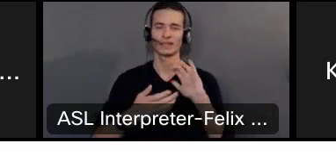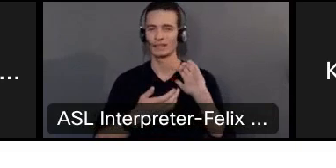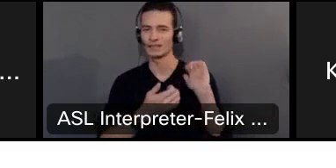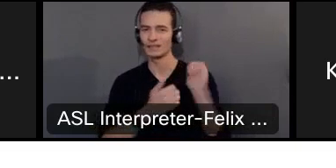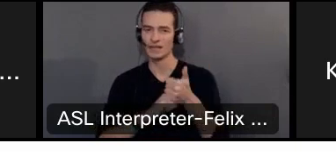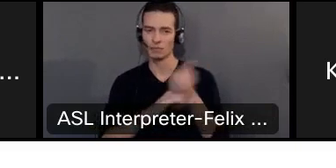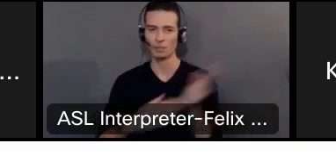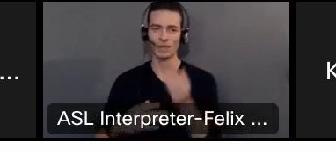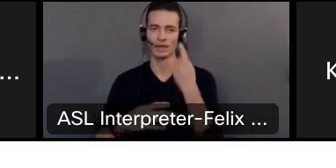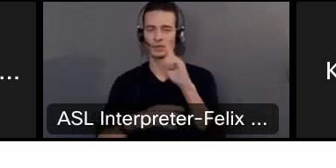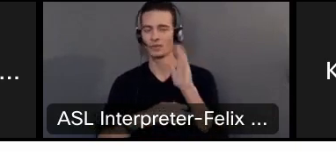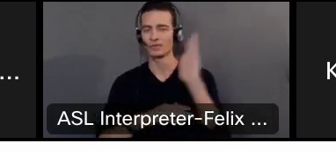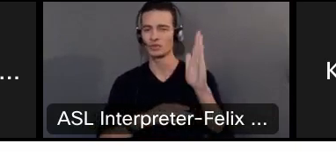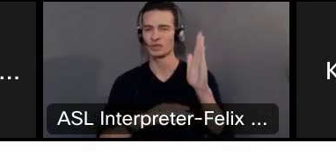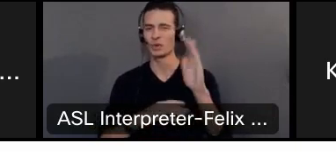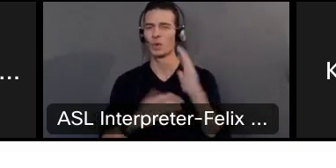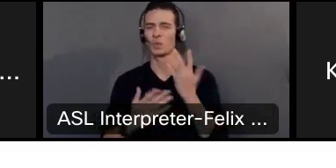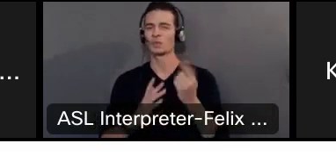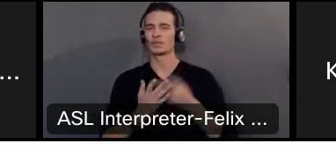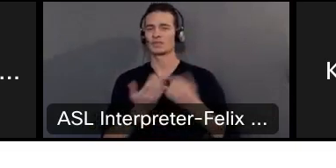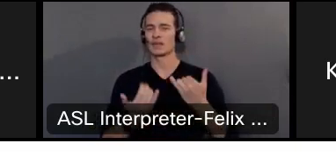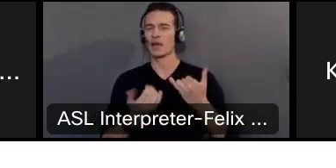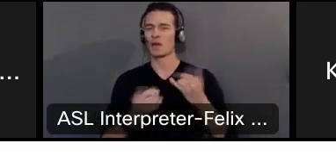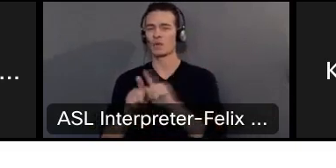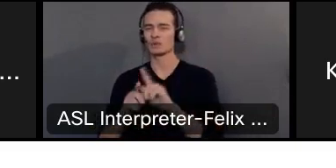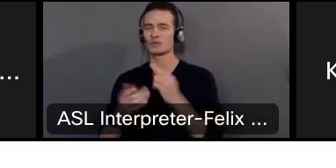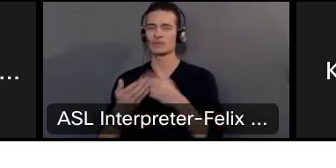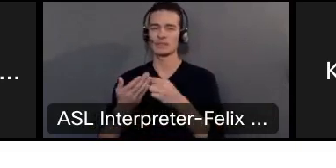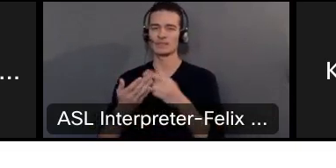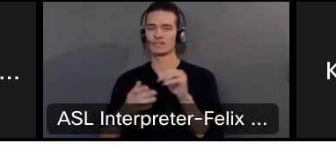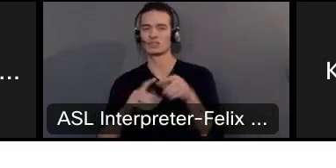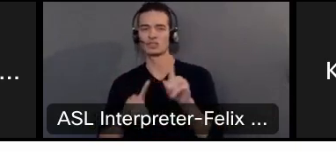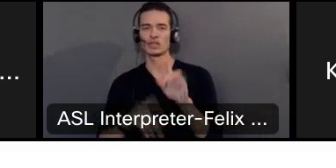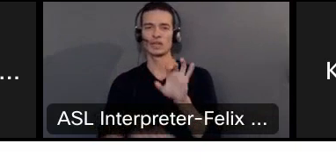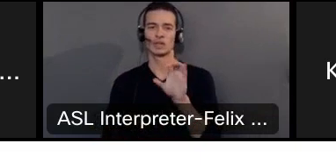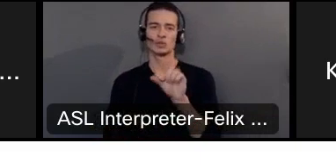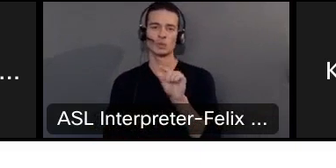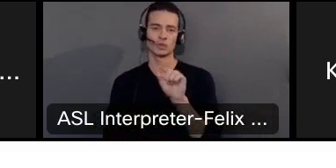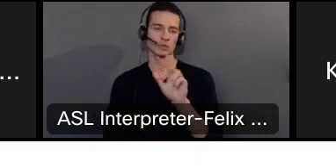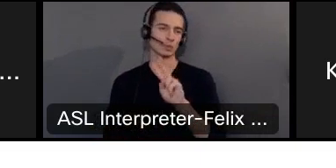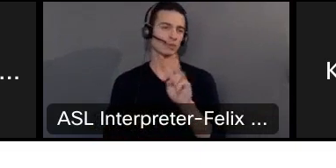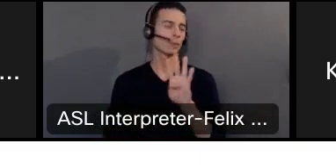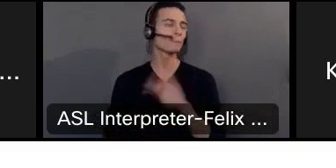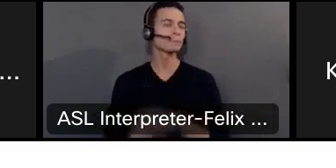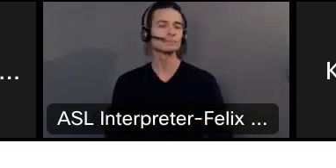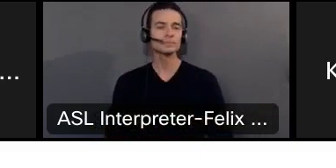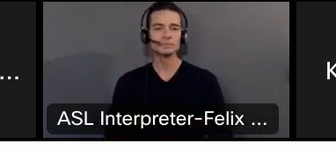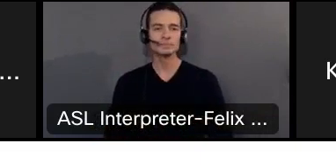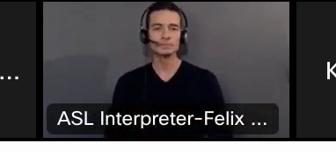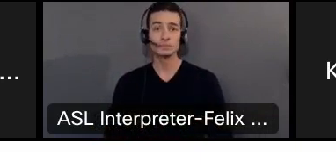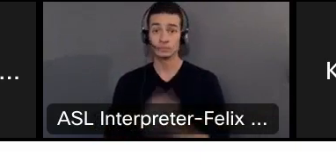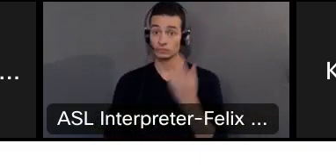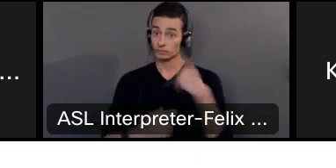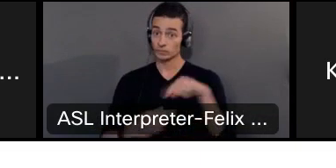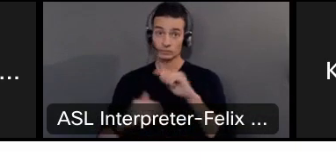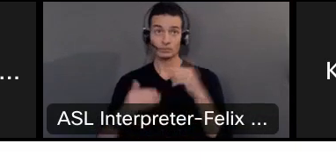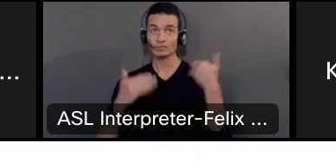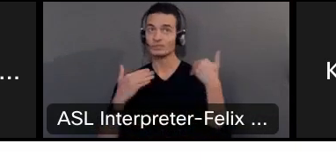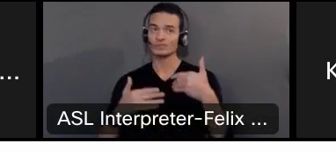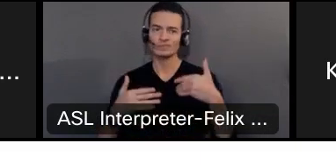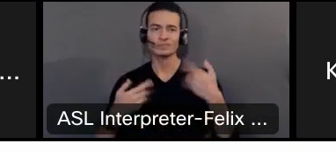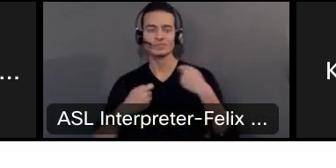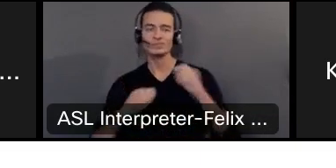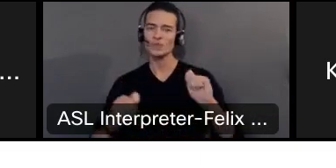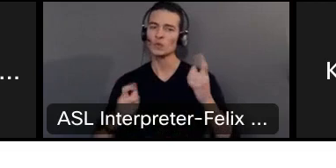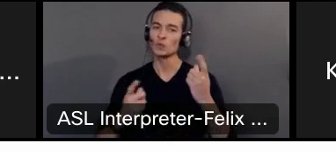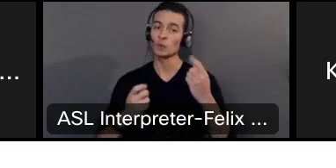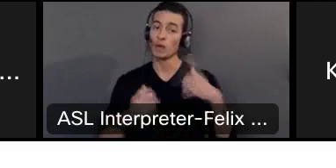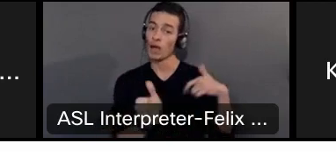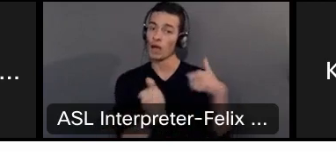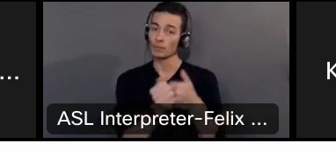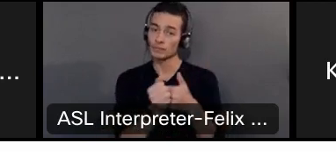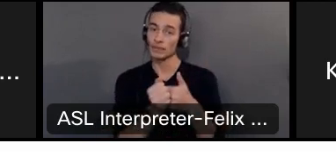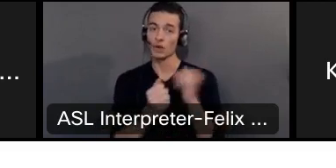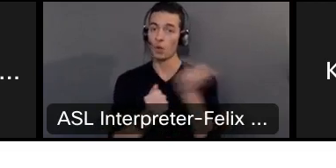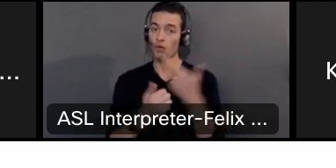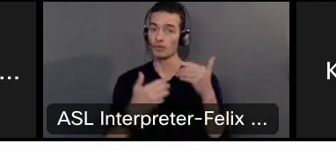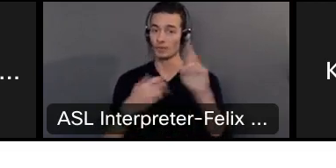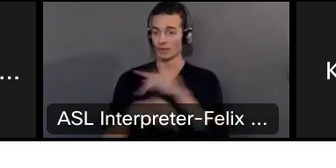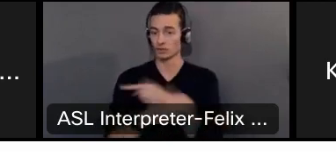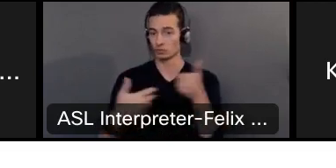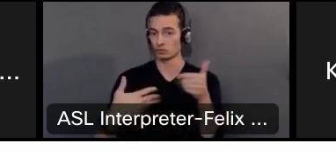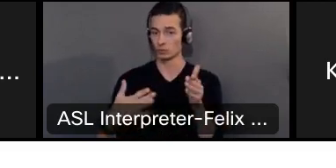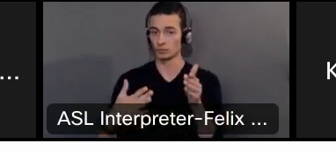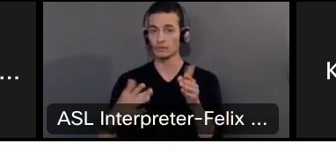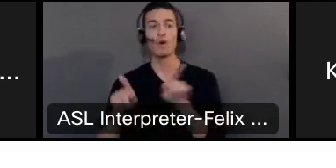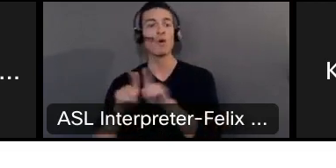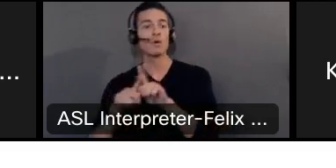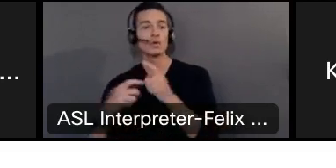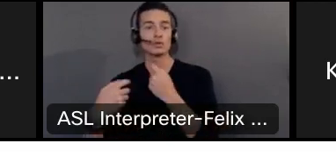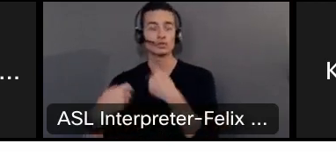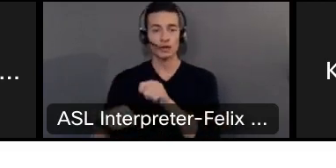the source of a part of the moving forward is the hospital is undertaking a project to upgrade the patient's room as well as improving the way wayfinding with the intensive including patients and community members into our